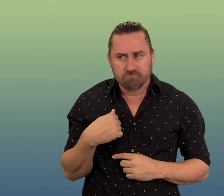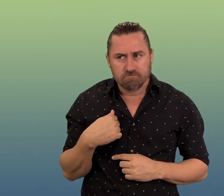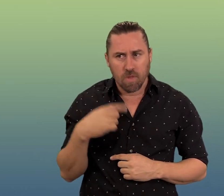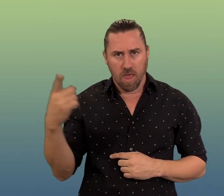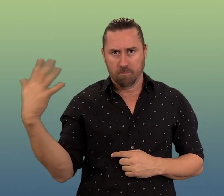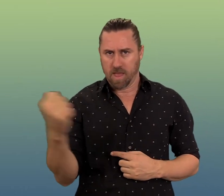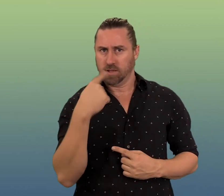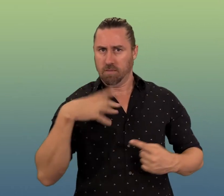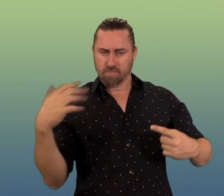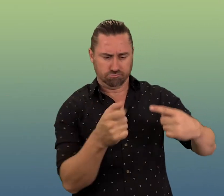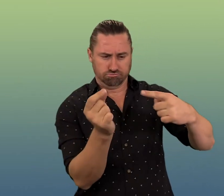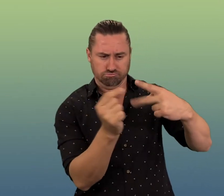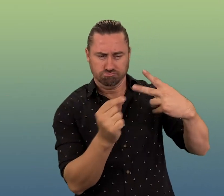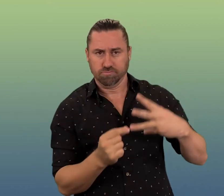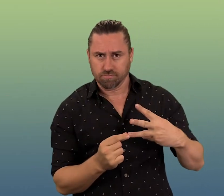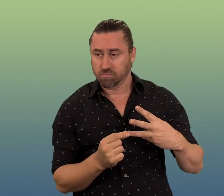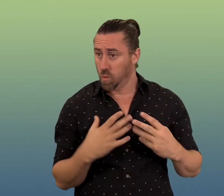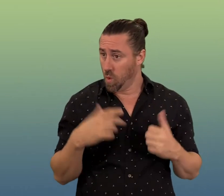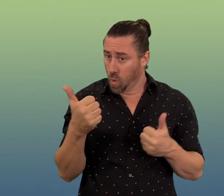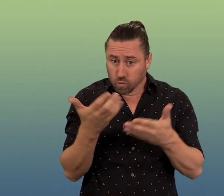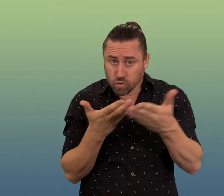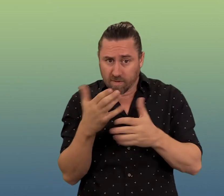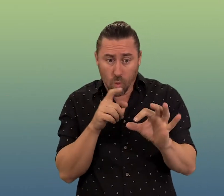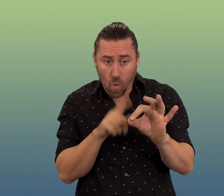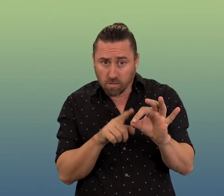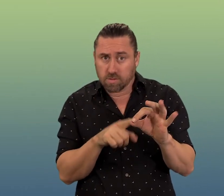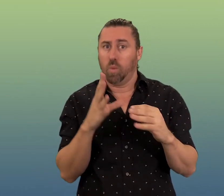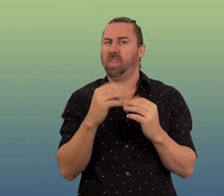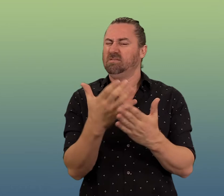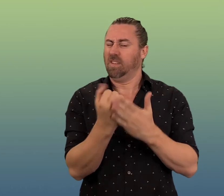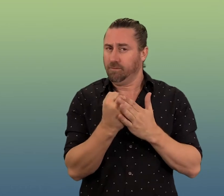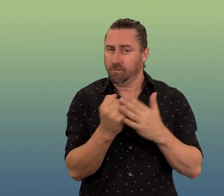and that they expect the following from us, service, quality and safety,